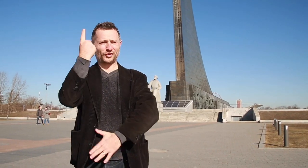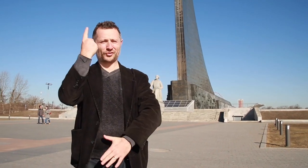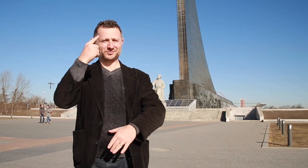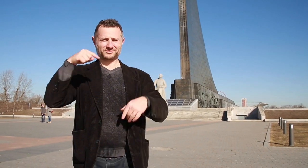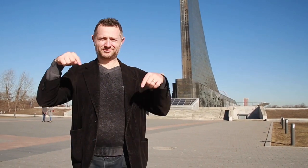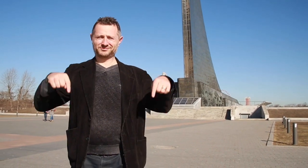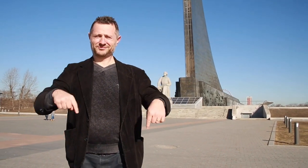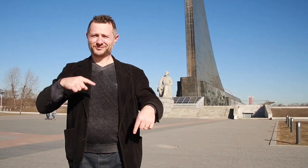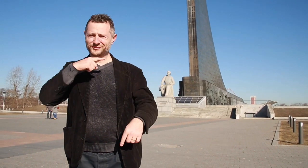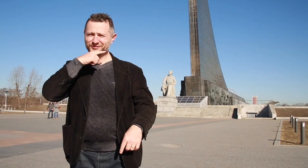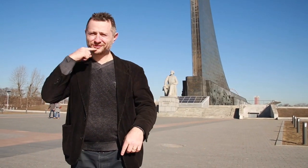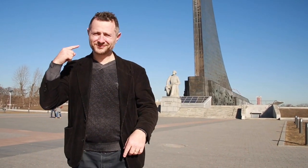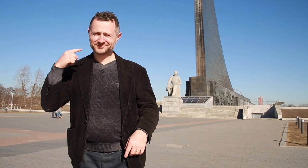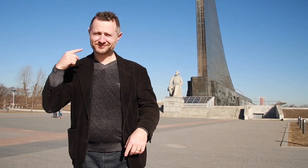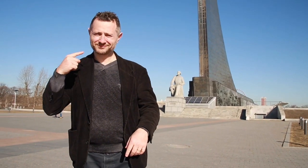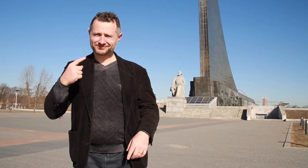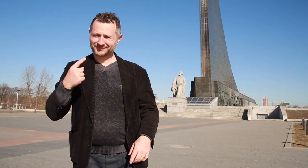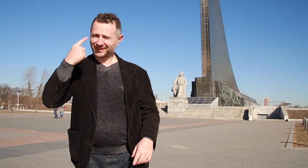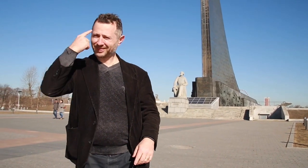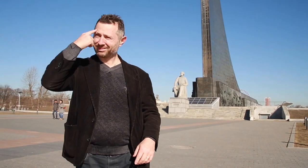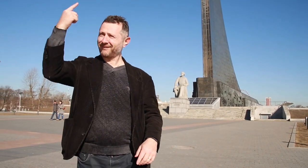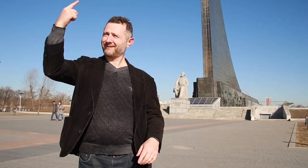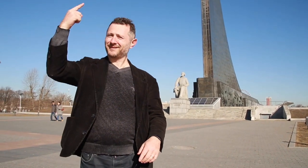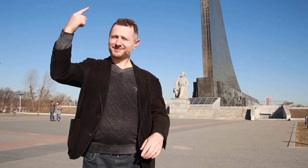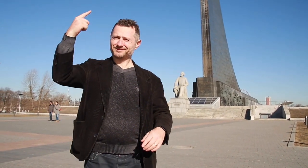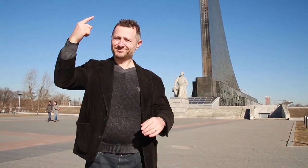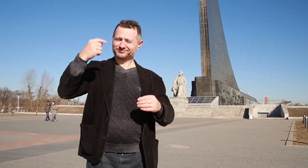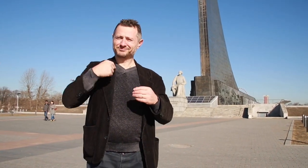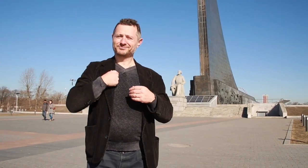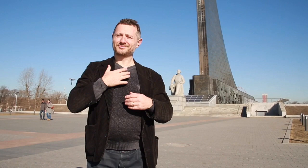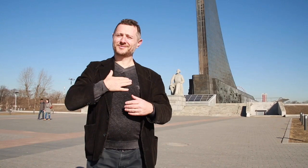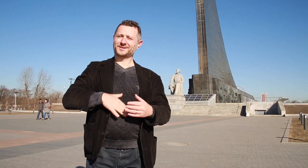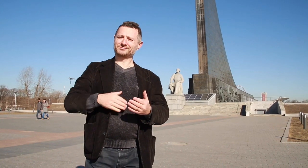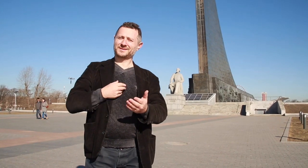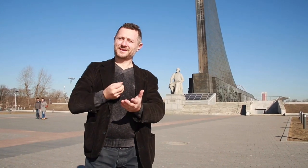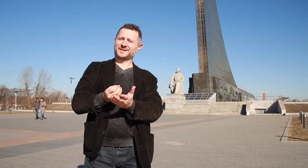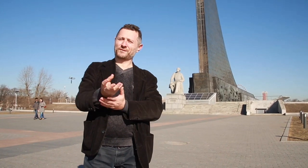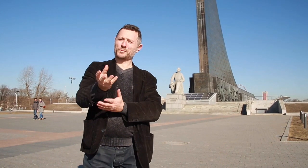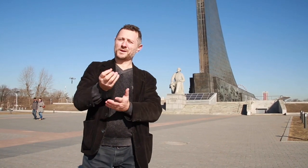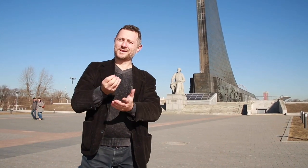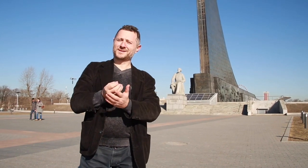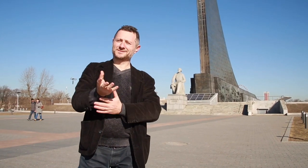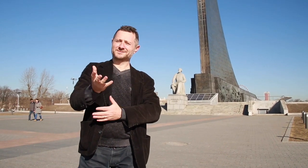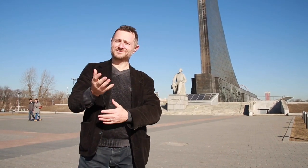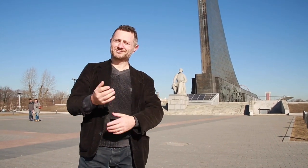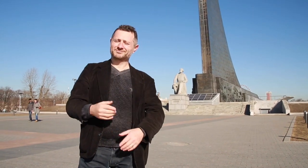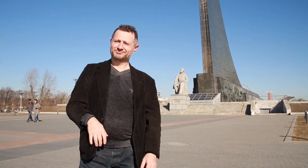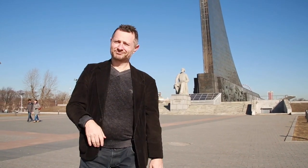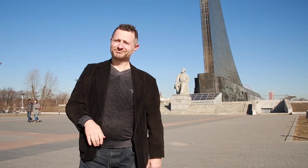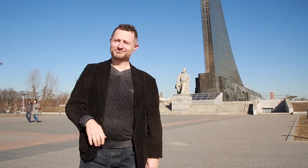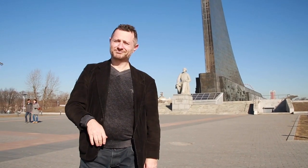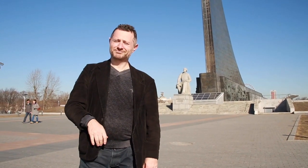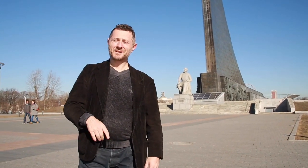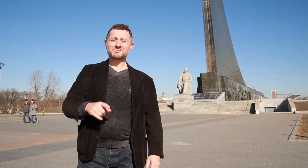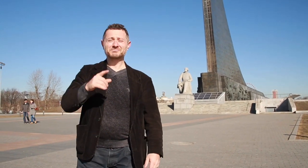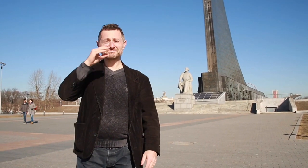idea that was. I would like to give you more information about that… Do you see